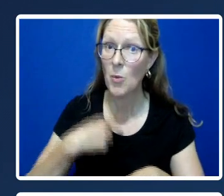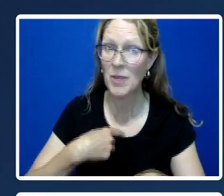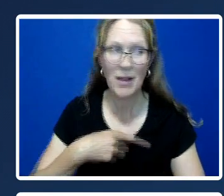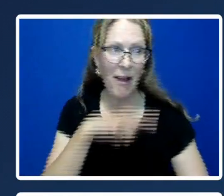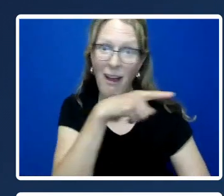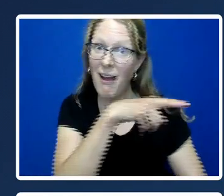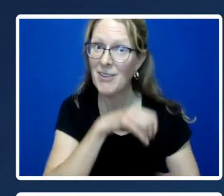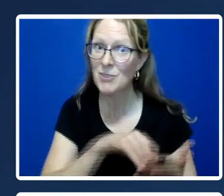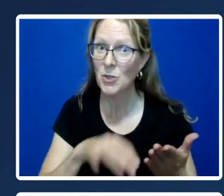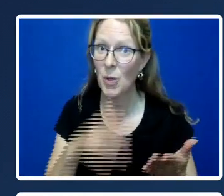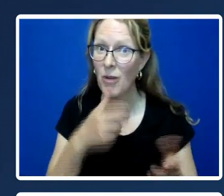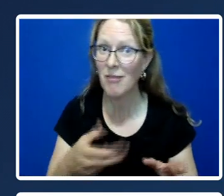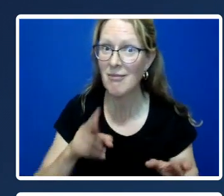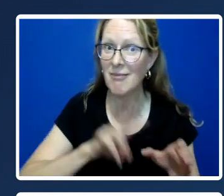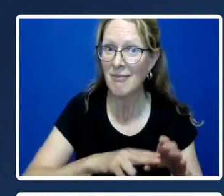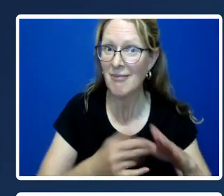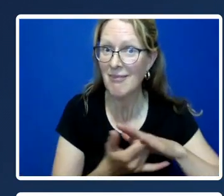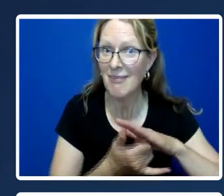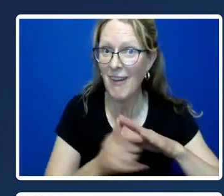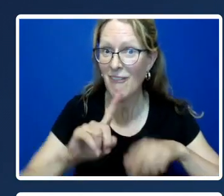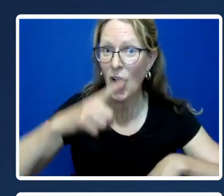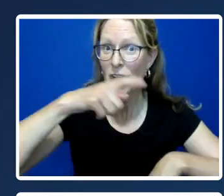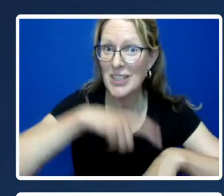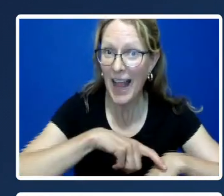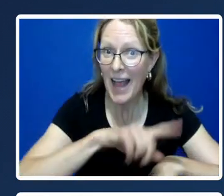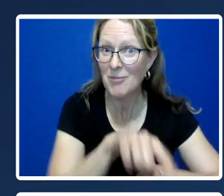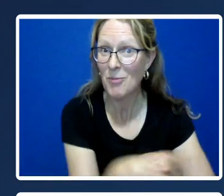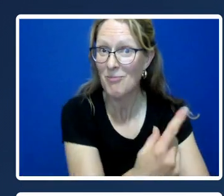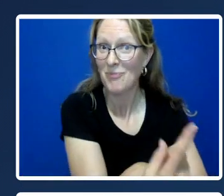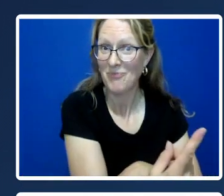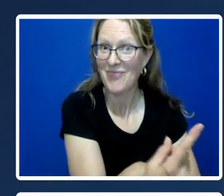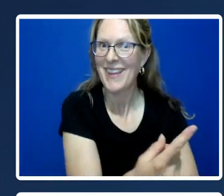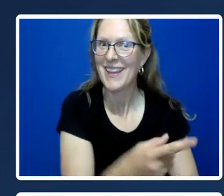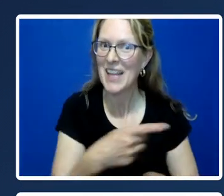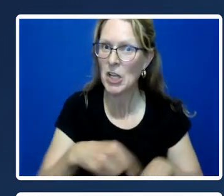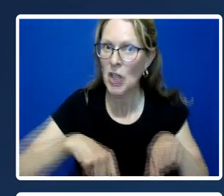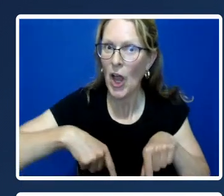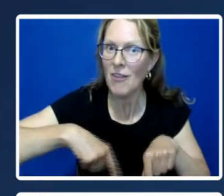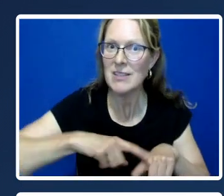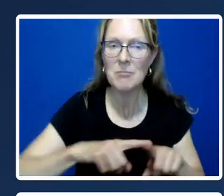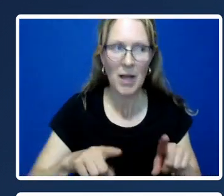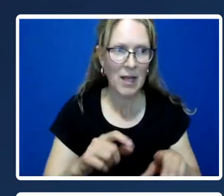he was nervous to do it, but he was okay because he practiced so much by coming to the museum. So,